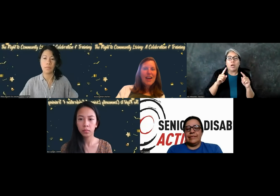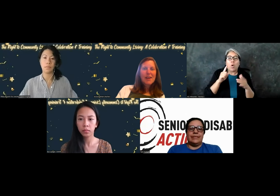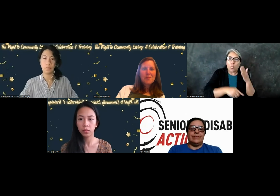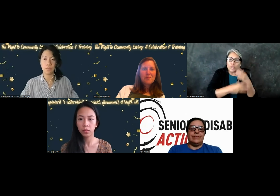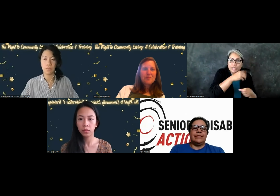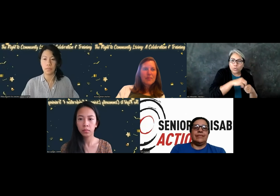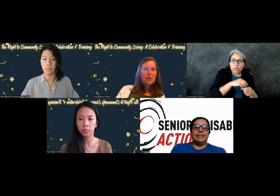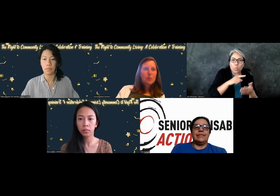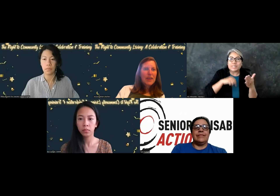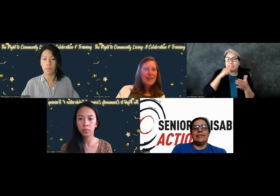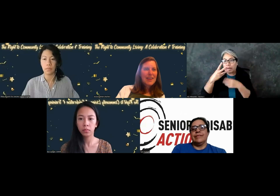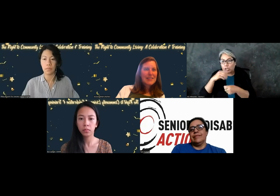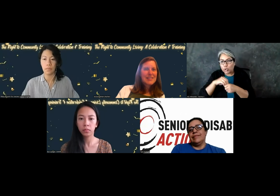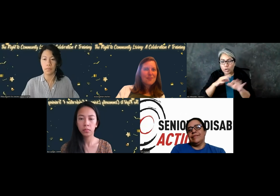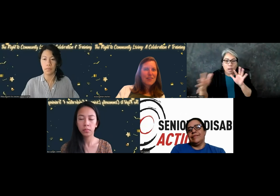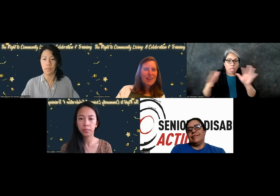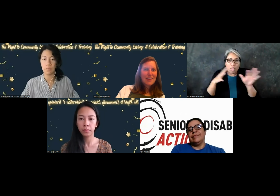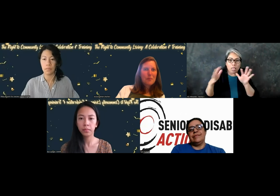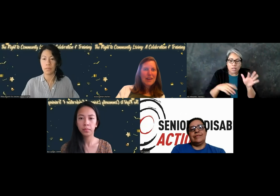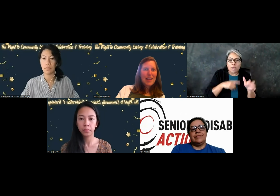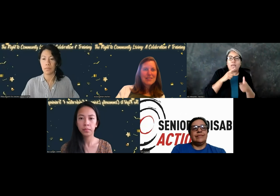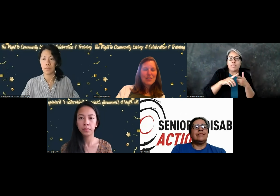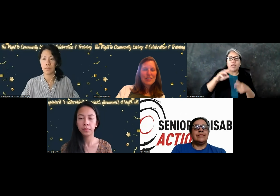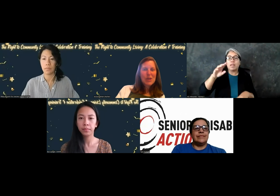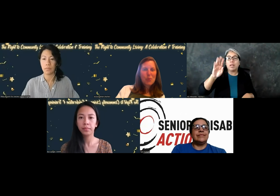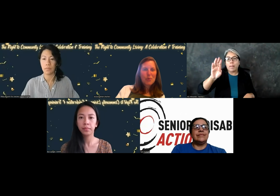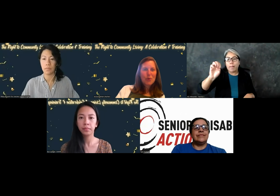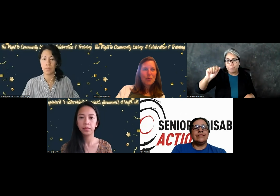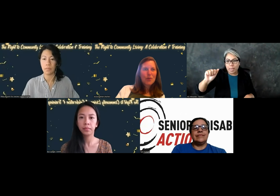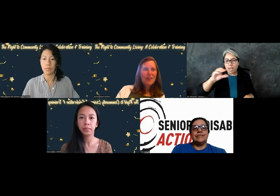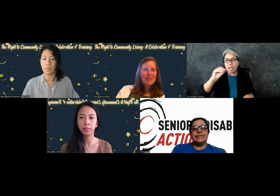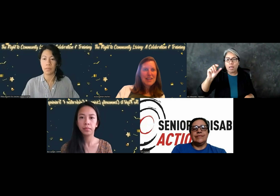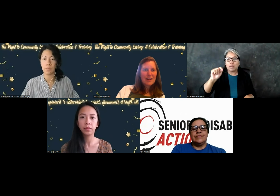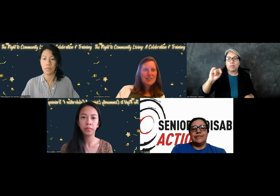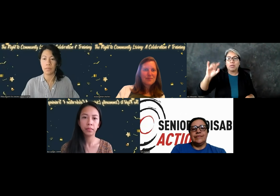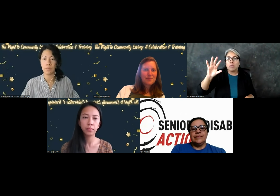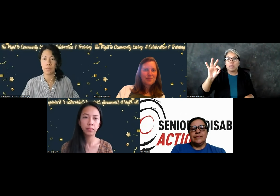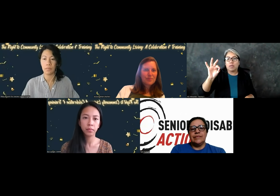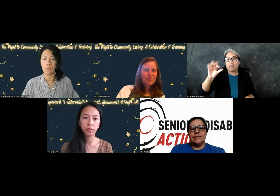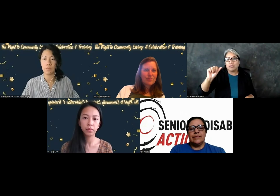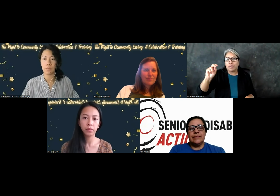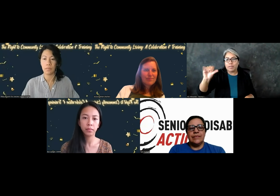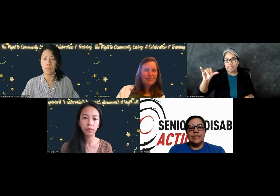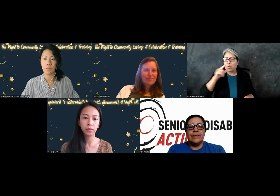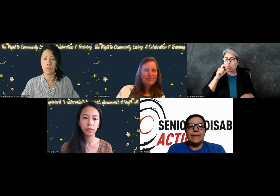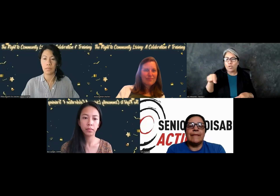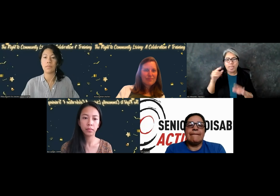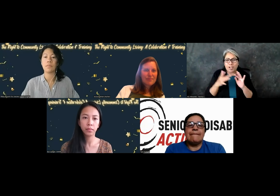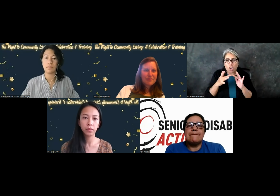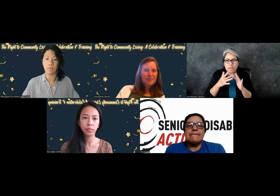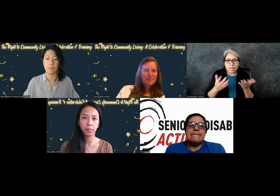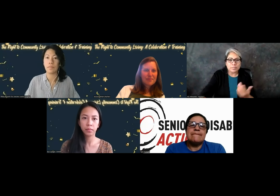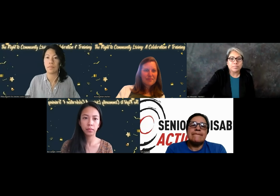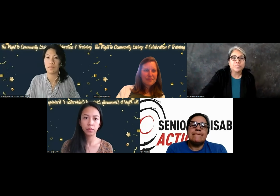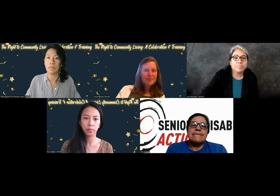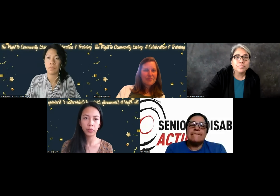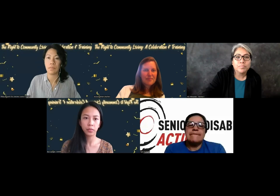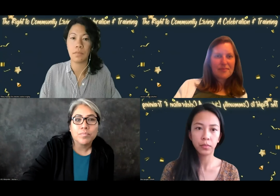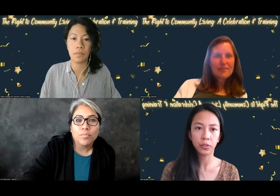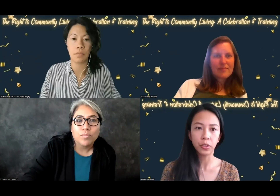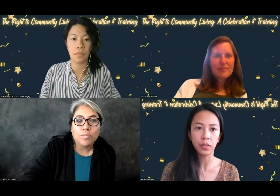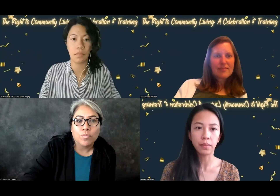more questions about the asset limit, how the changes are